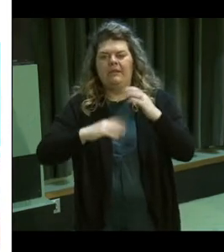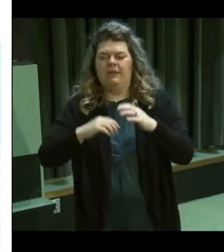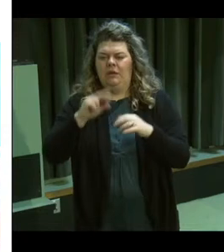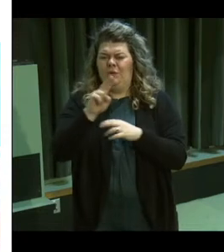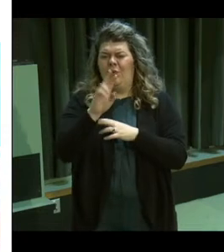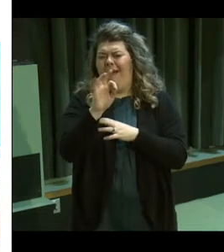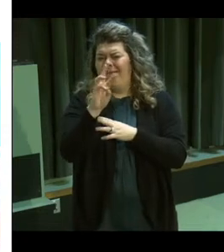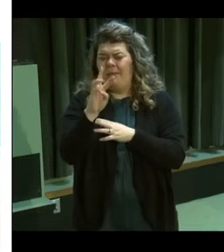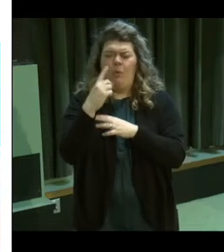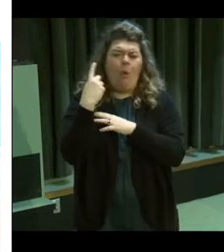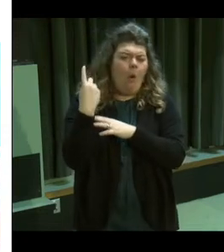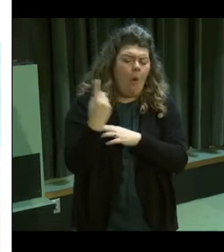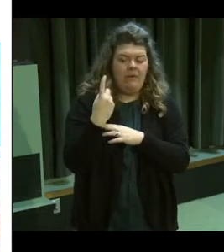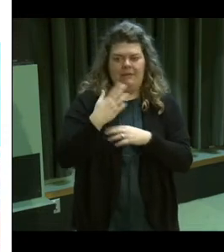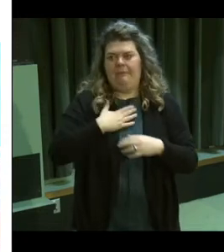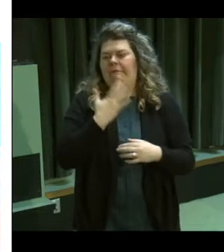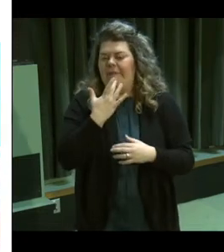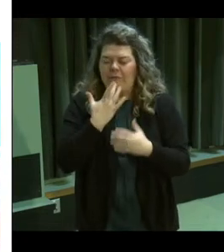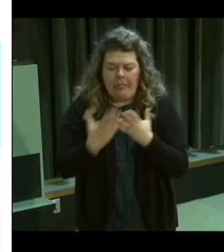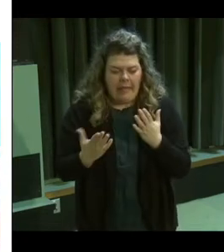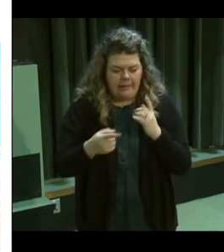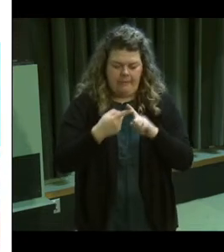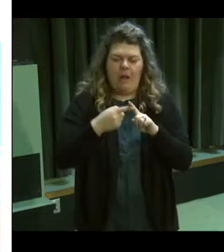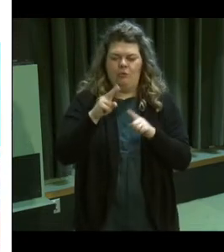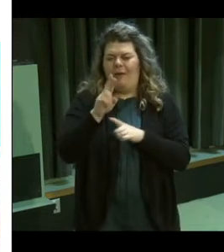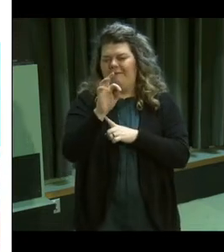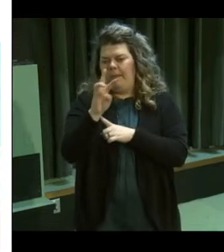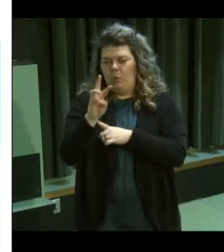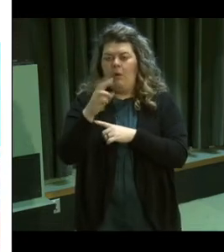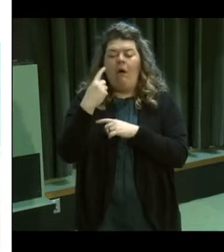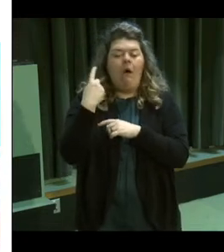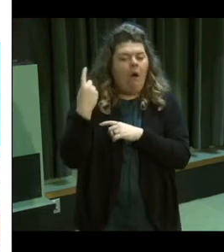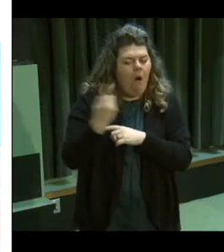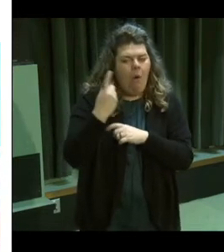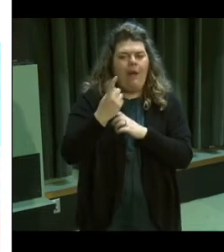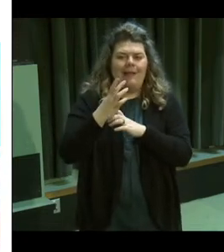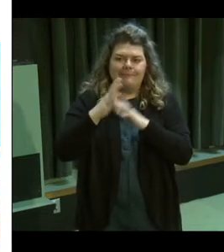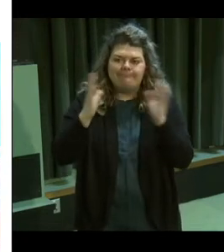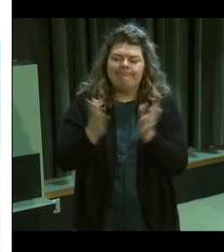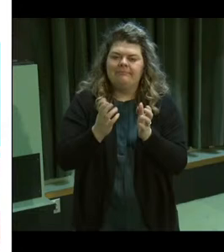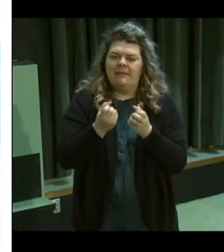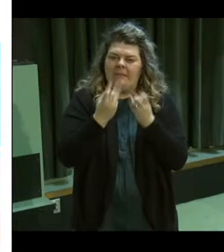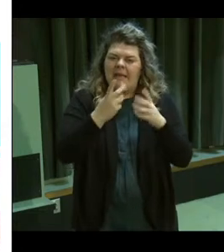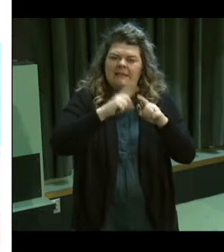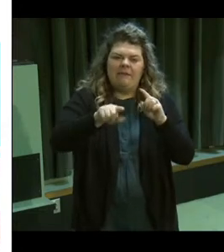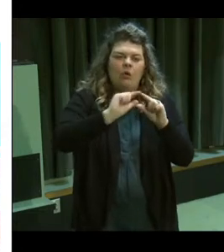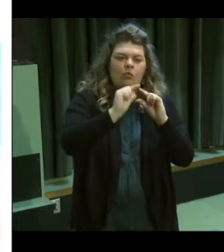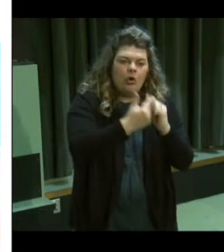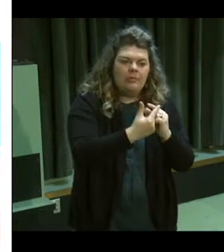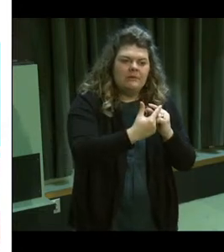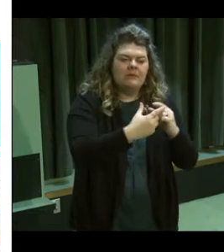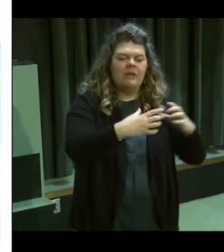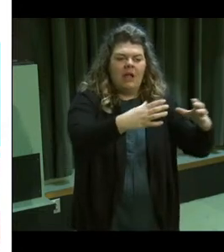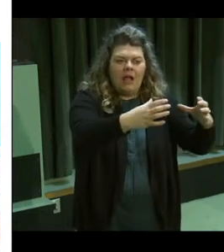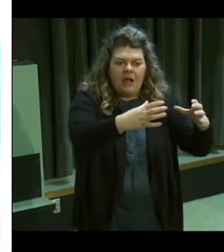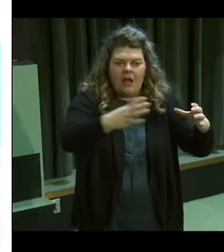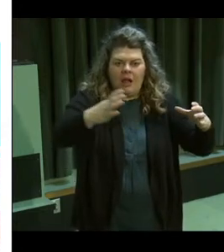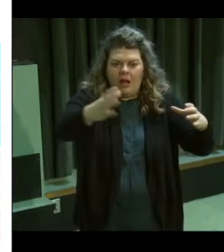it's always been my favorite thing about UFW is that we've always been able to bring